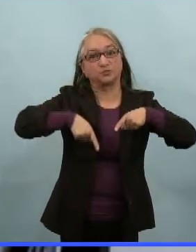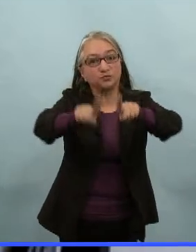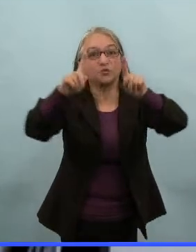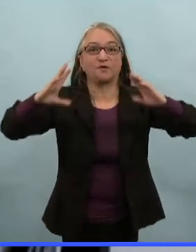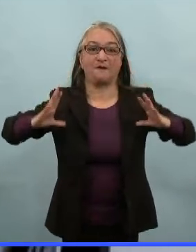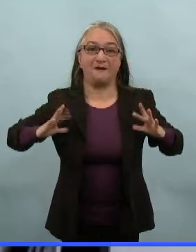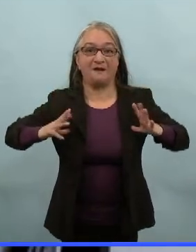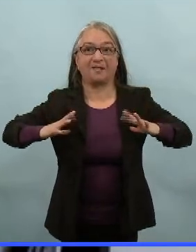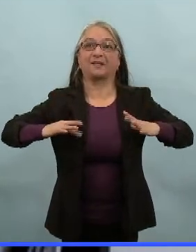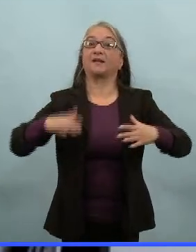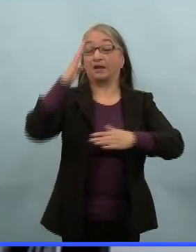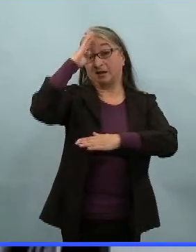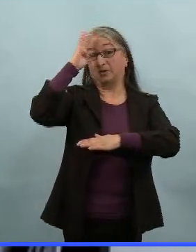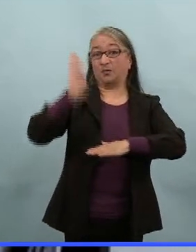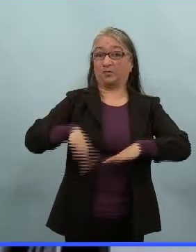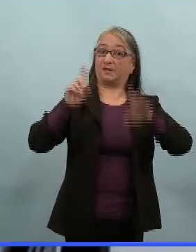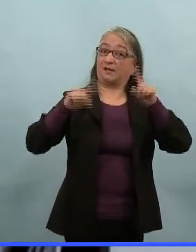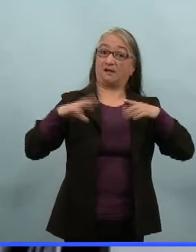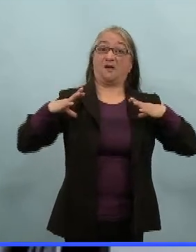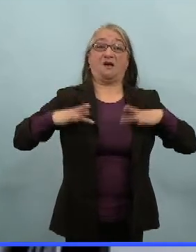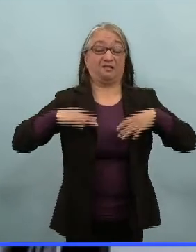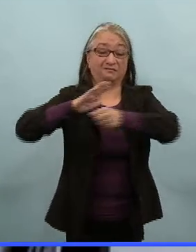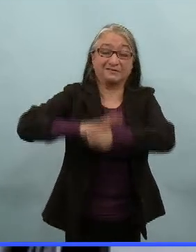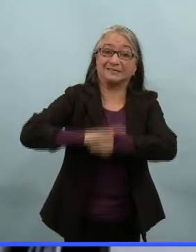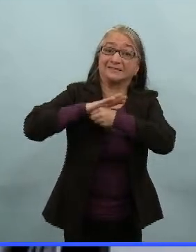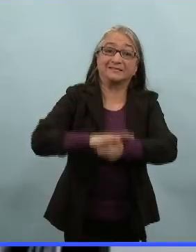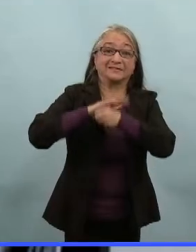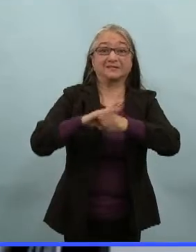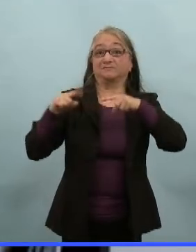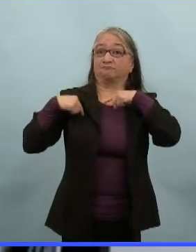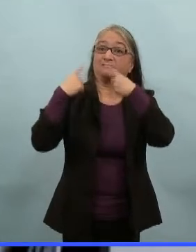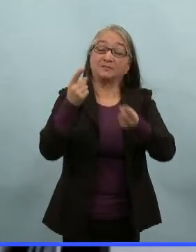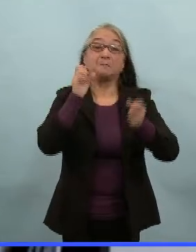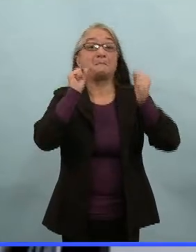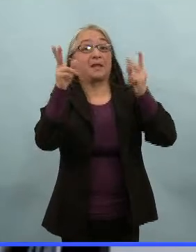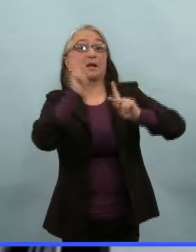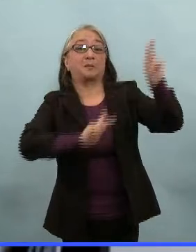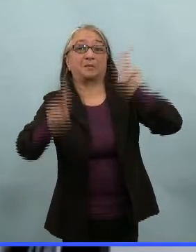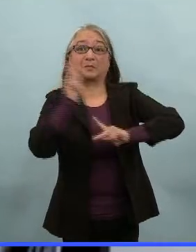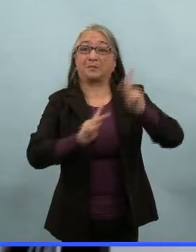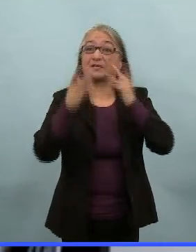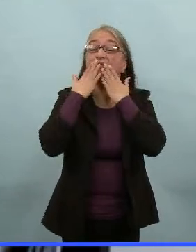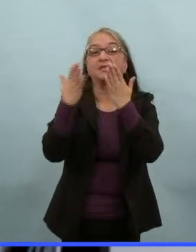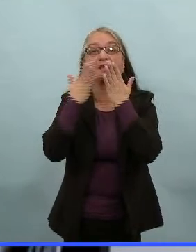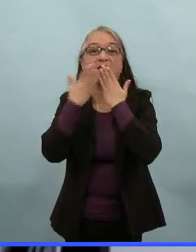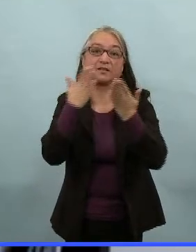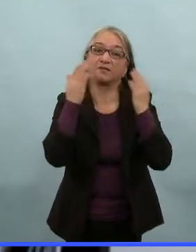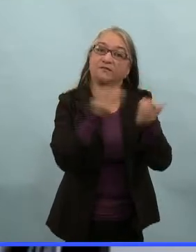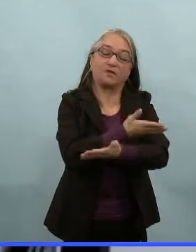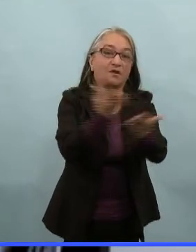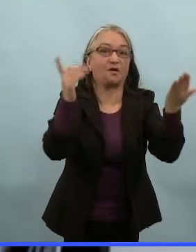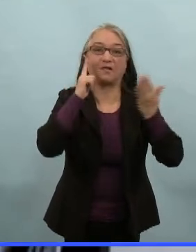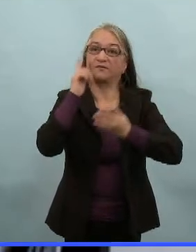for many people but i am so thankful to all of you who made time to receive your vaccines